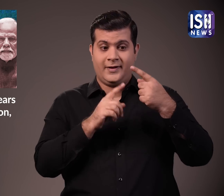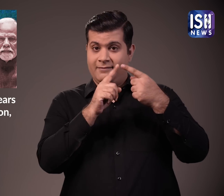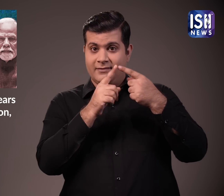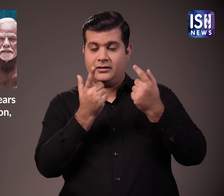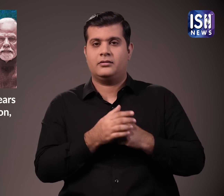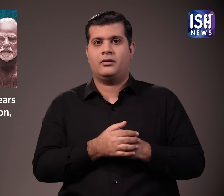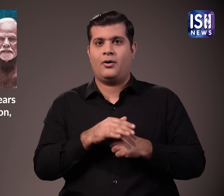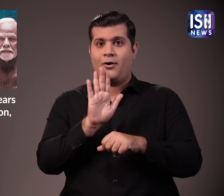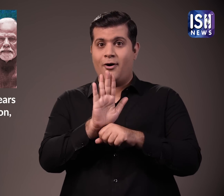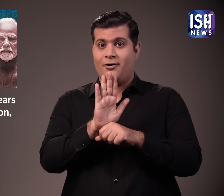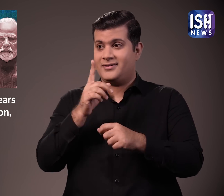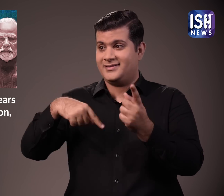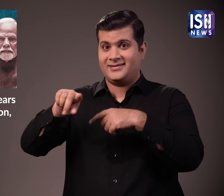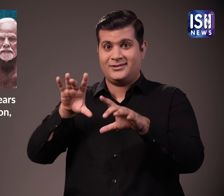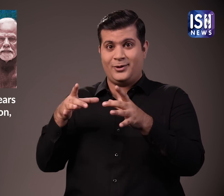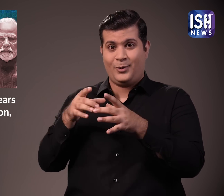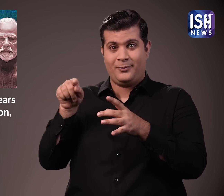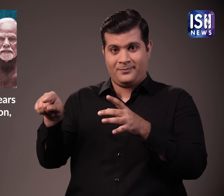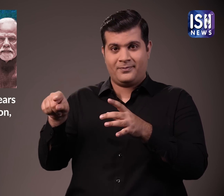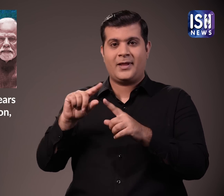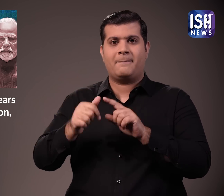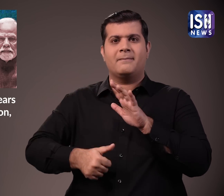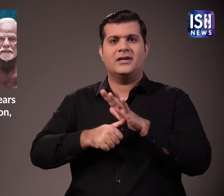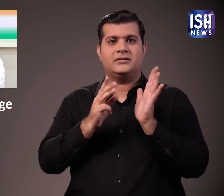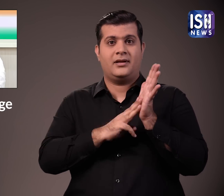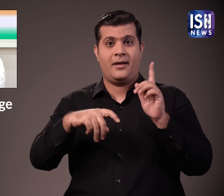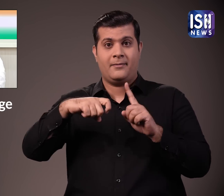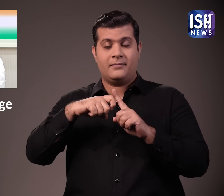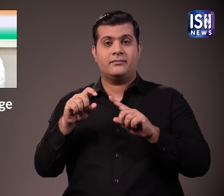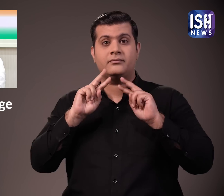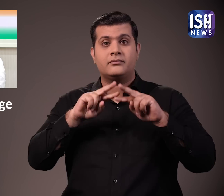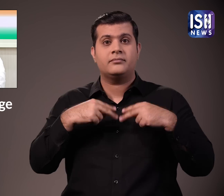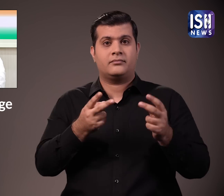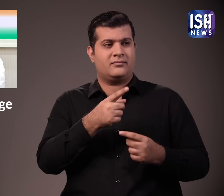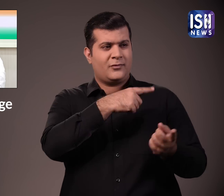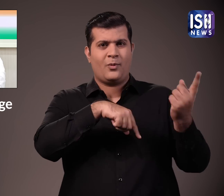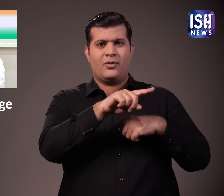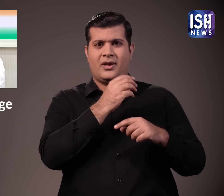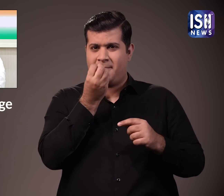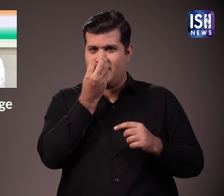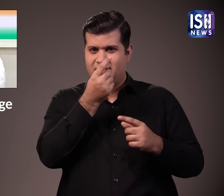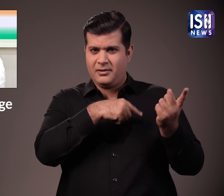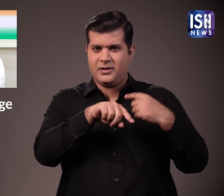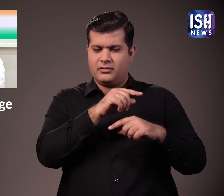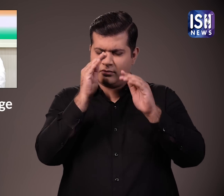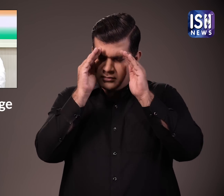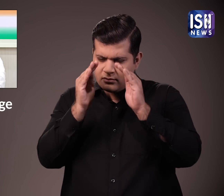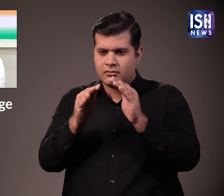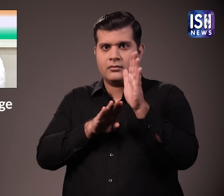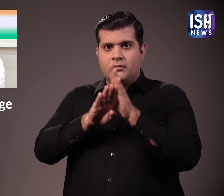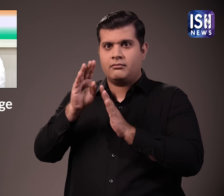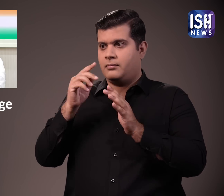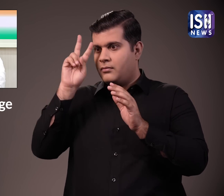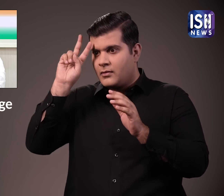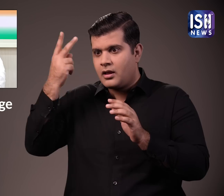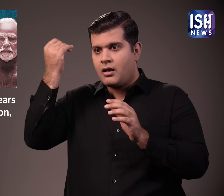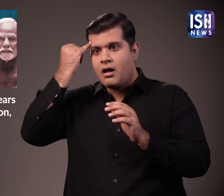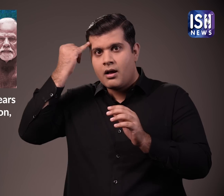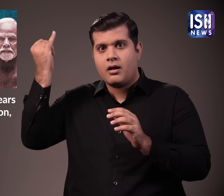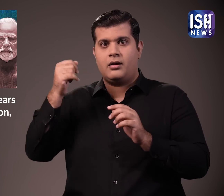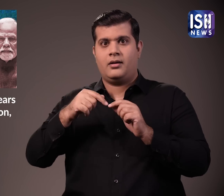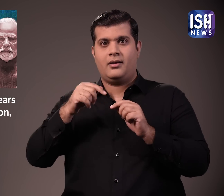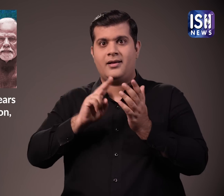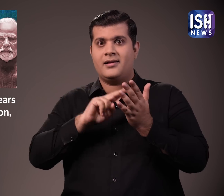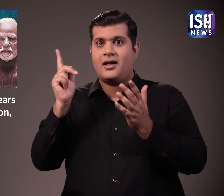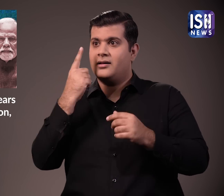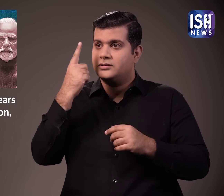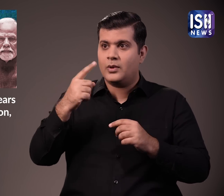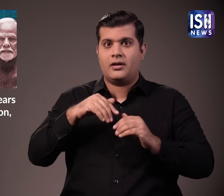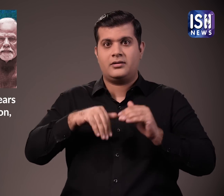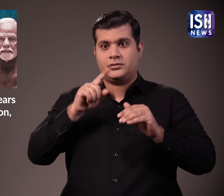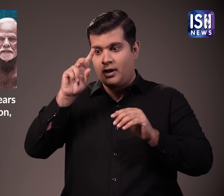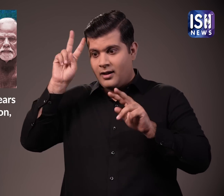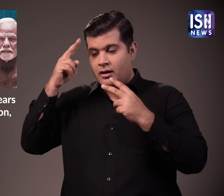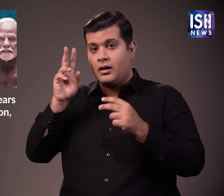1. Congress Chief Mallikarjun Kharge said that BJP was trying to divert the attention of the public with this proposal.